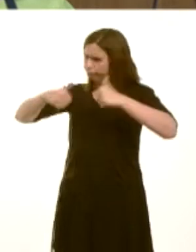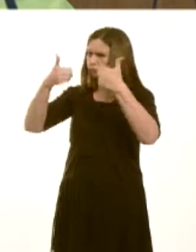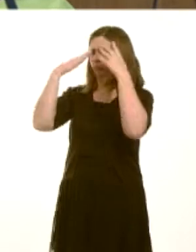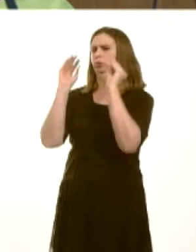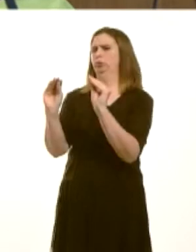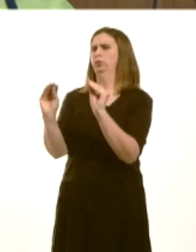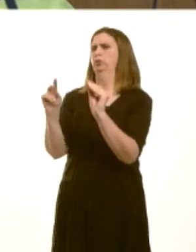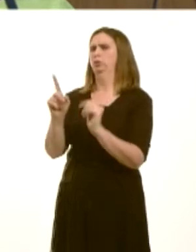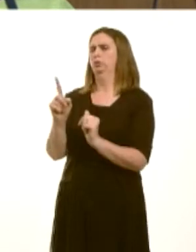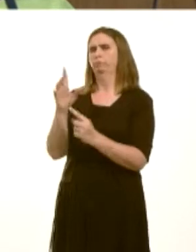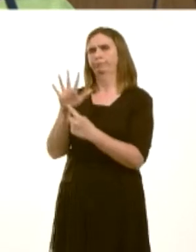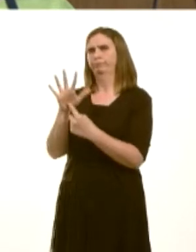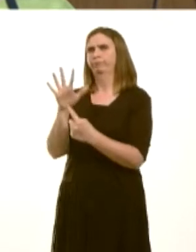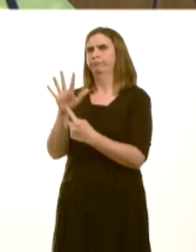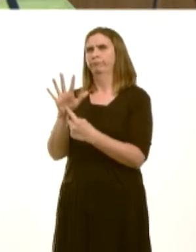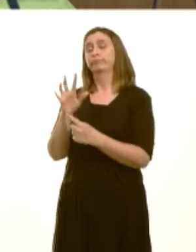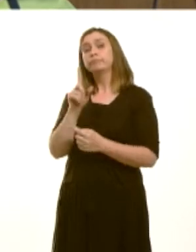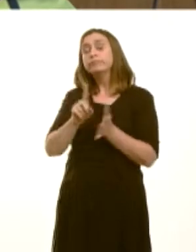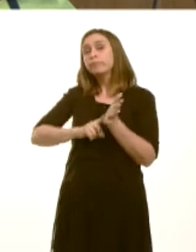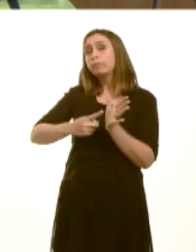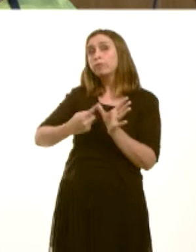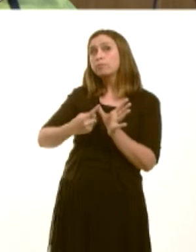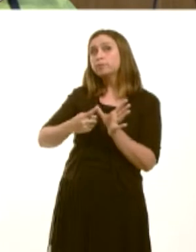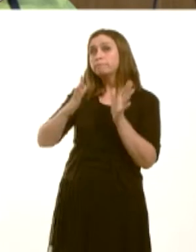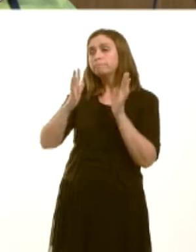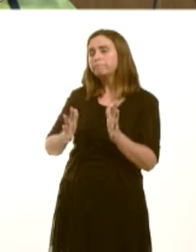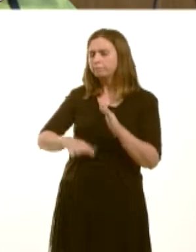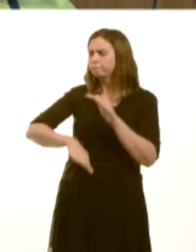but it is important, of course, that local authorities give full consideration to all